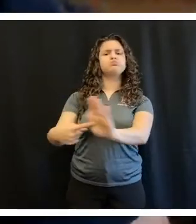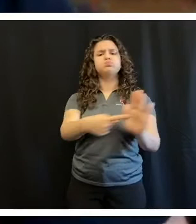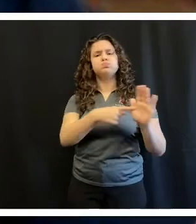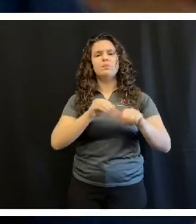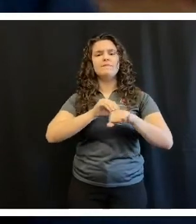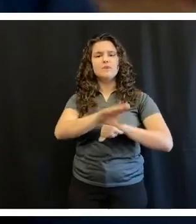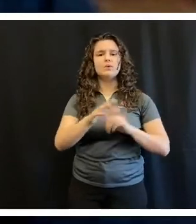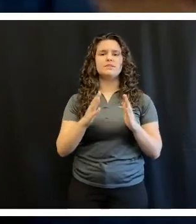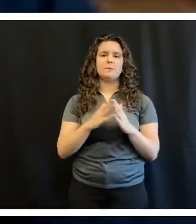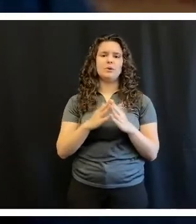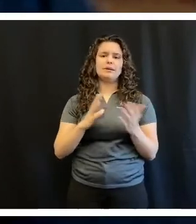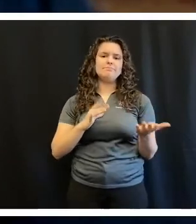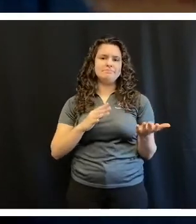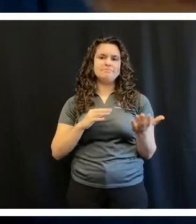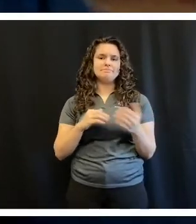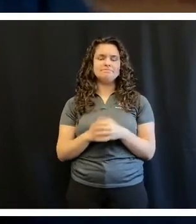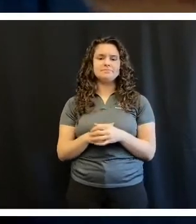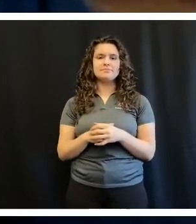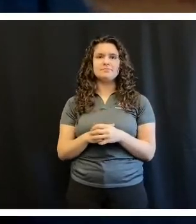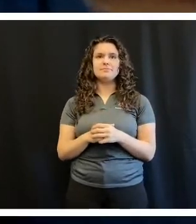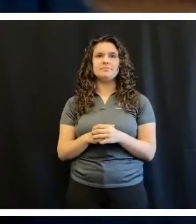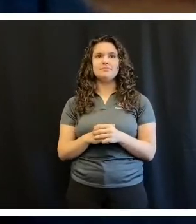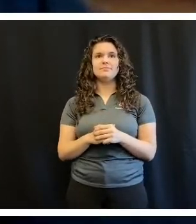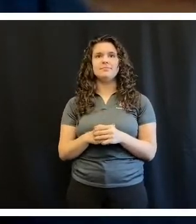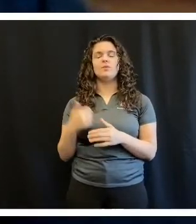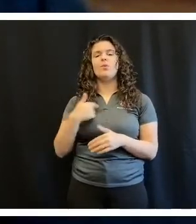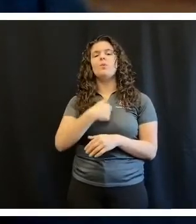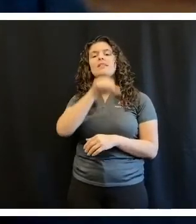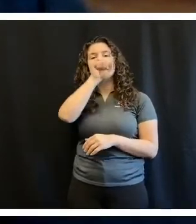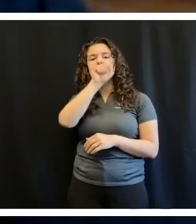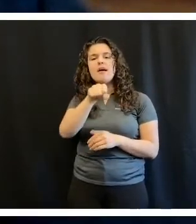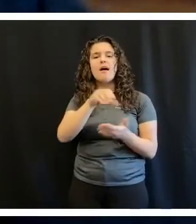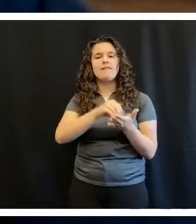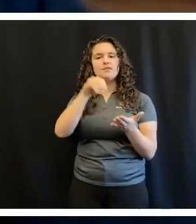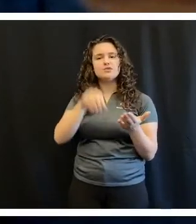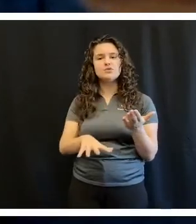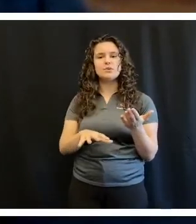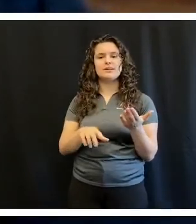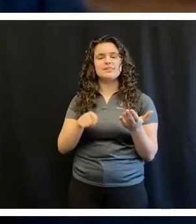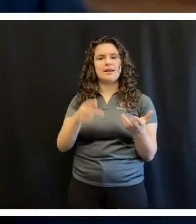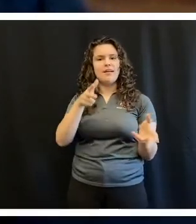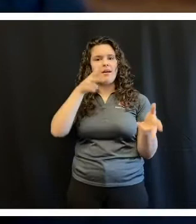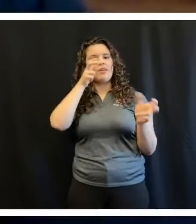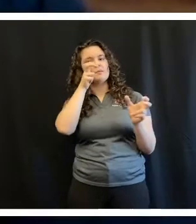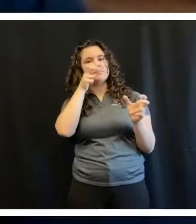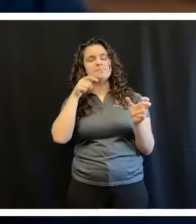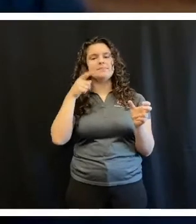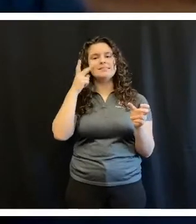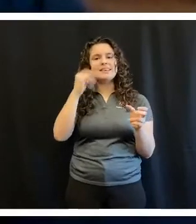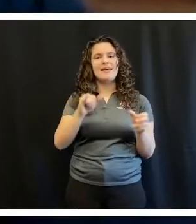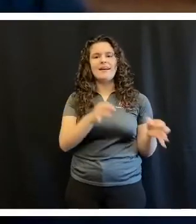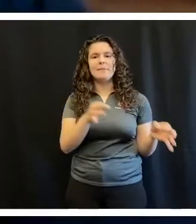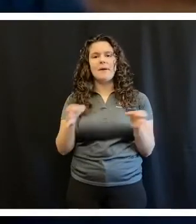We love to see students be able to take that. So, here's a hip hop version. Let's get a Tejano version. Let's do a doo-wop version.